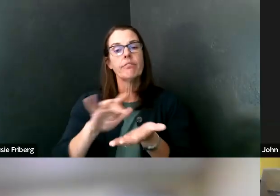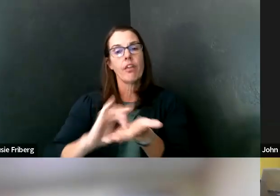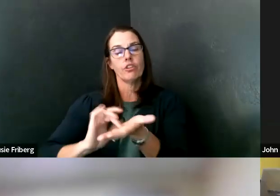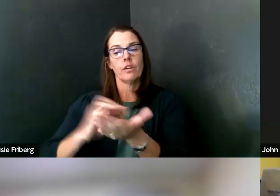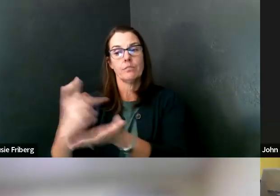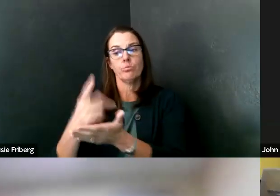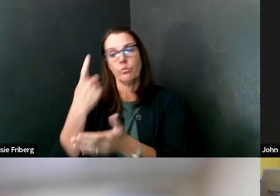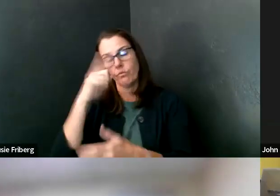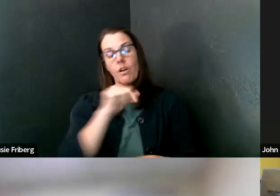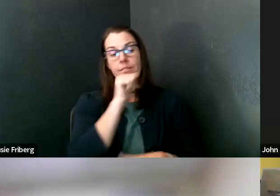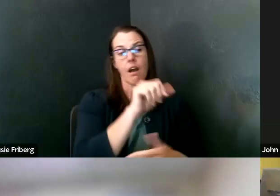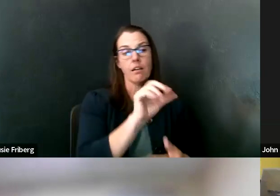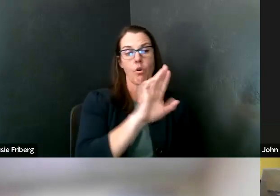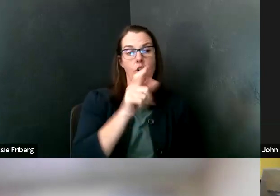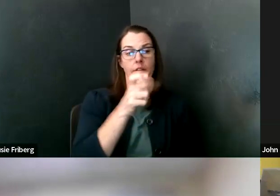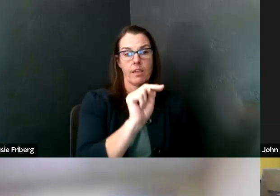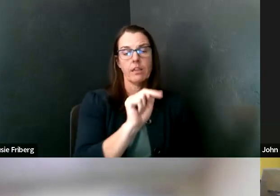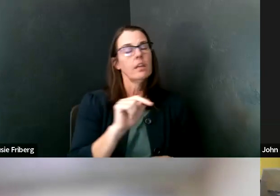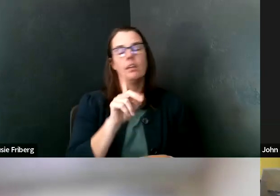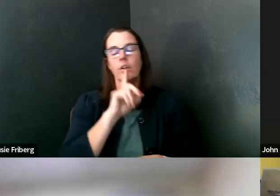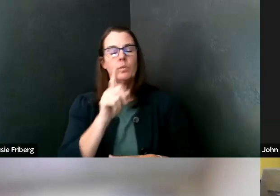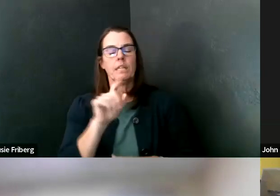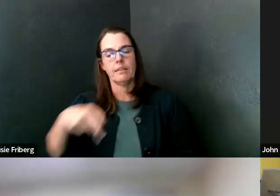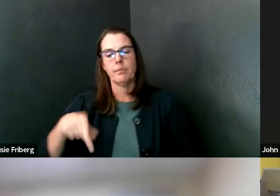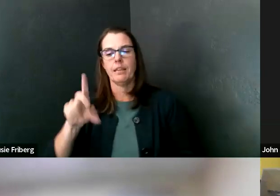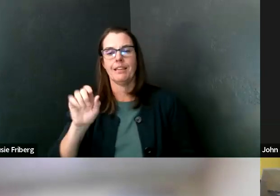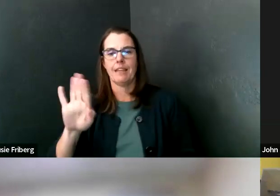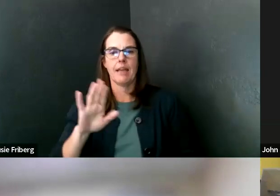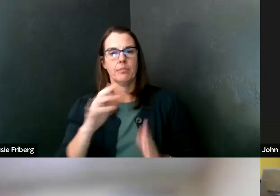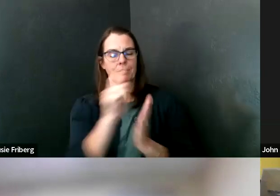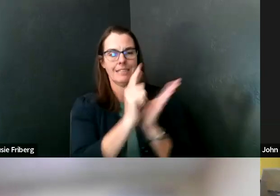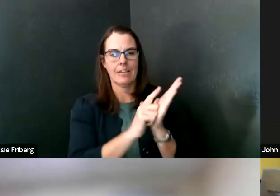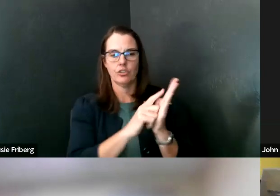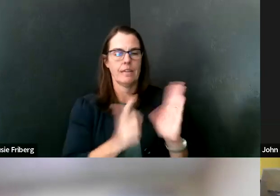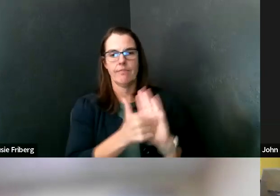non-orphan indications violates the PDAP statute which expressly exempts orphan designated drugs